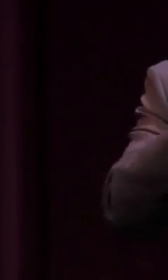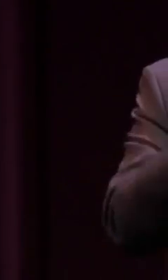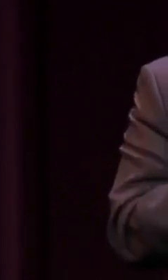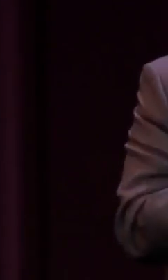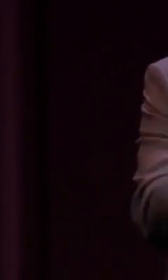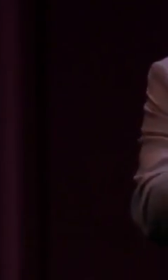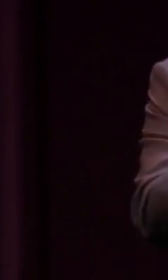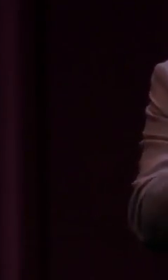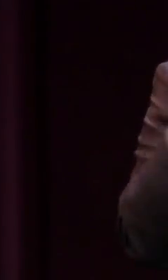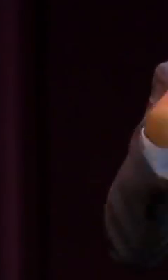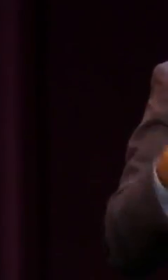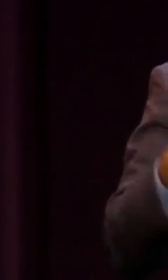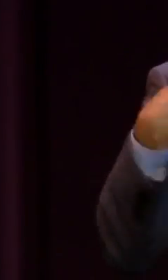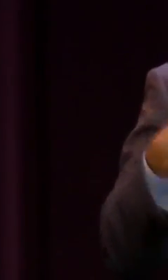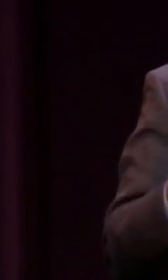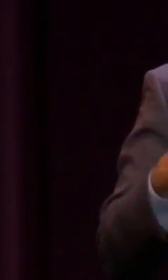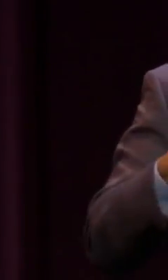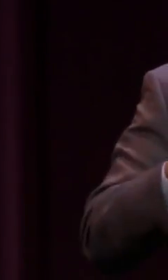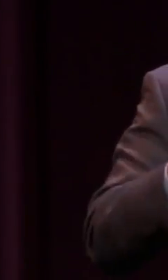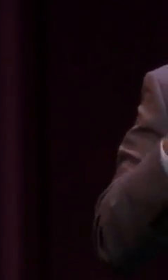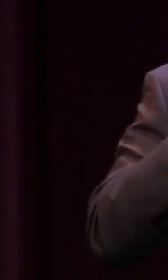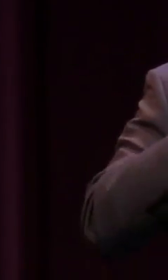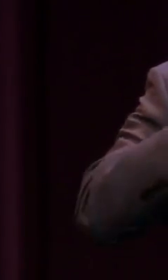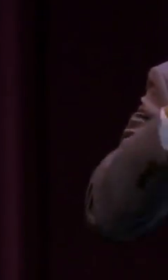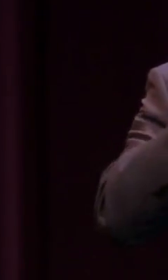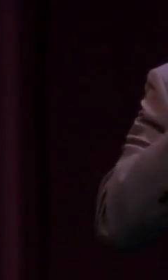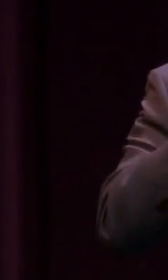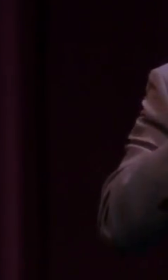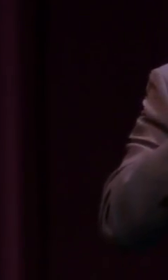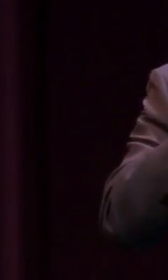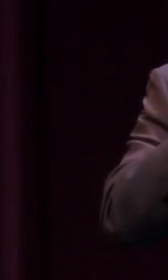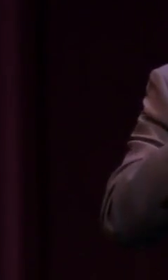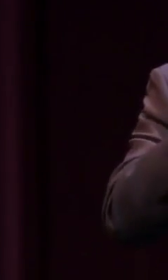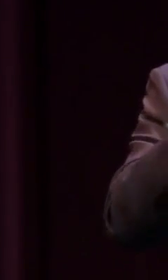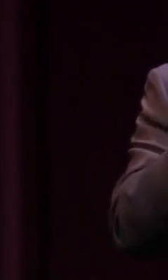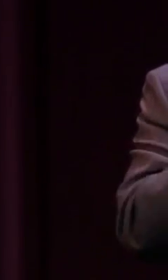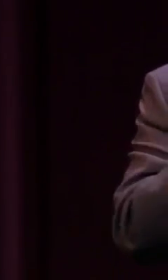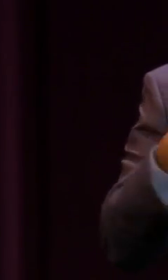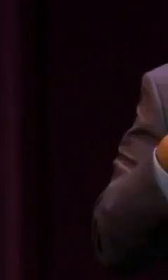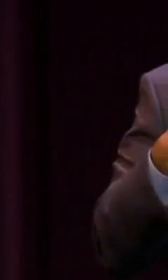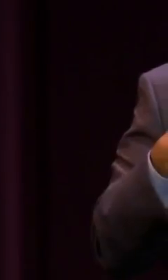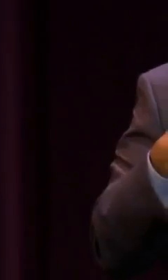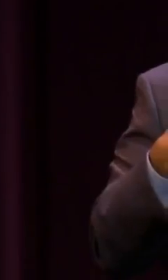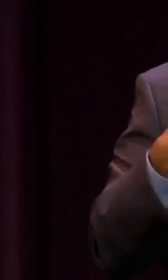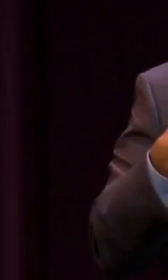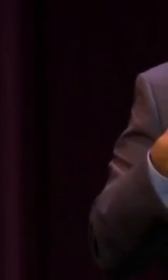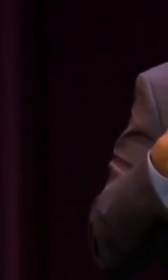WE HAVE 135,000 MEMBERS. AND THIS FIGHT TO US IS A PART